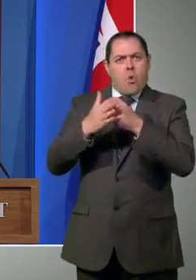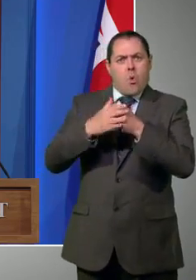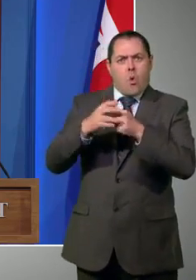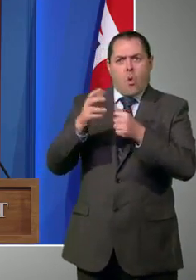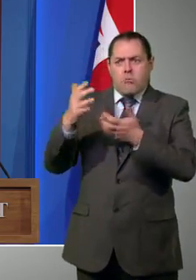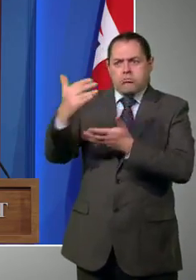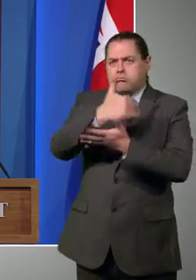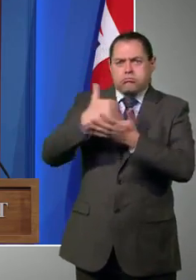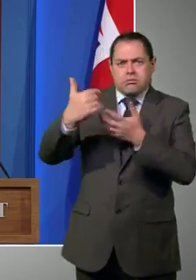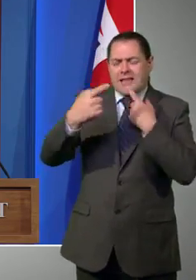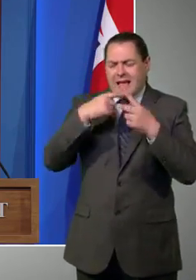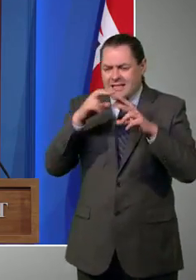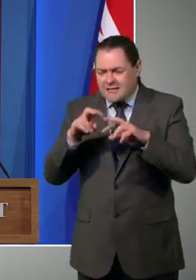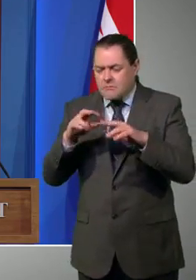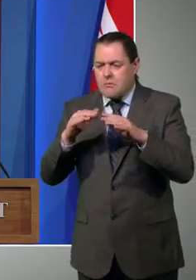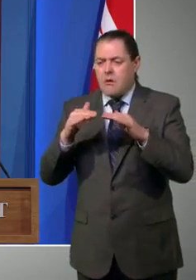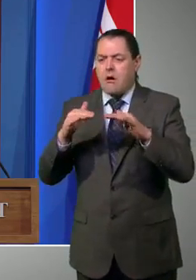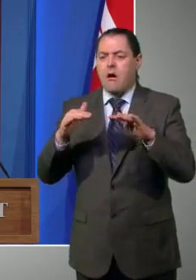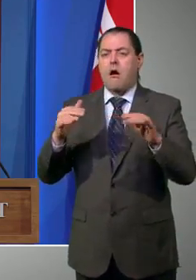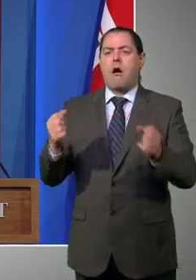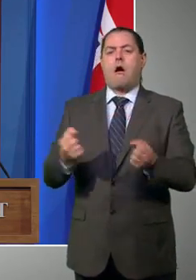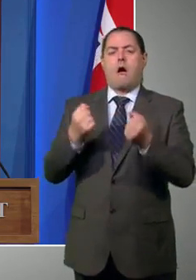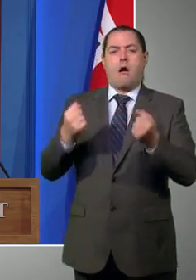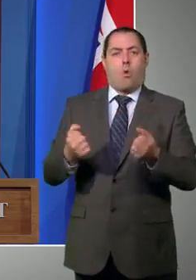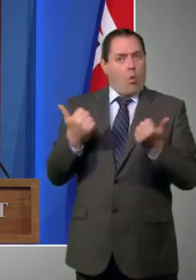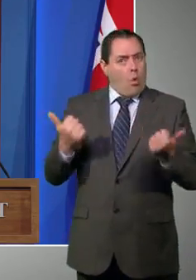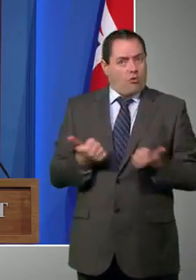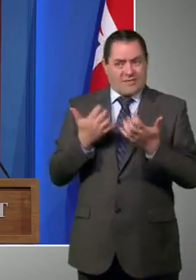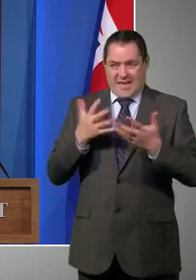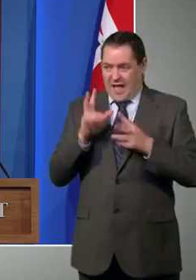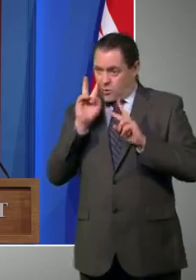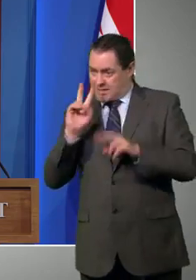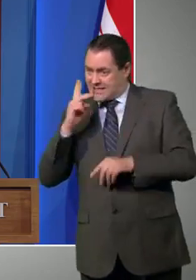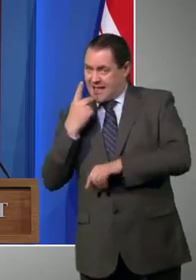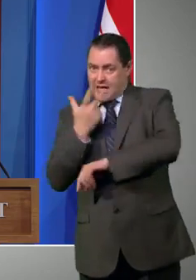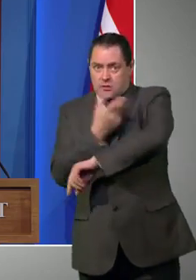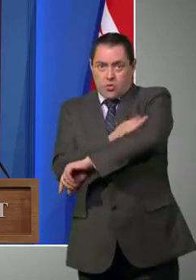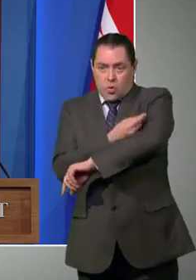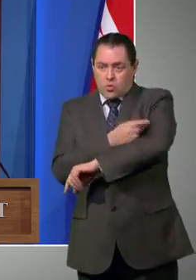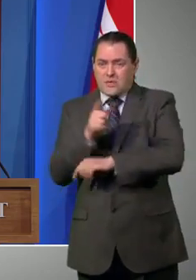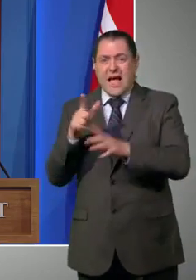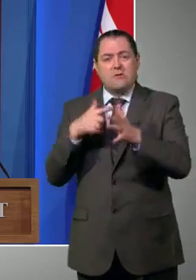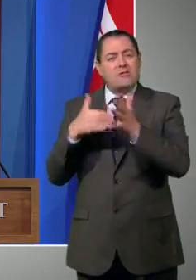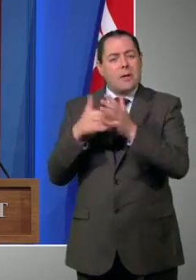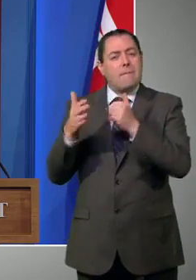the Astros effectiveness is rising in the second dose, so there is a really important